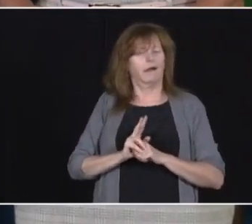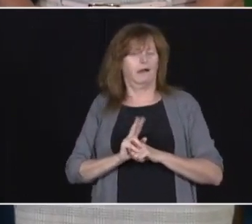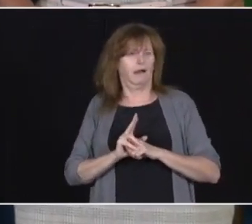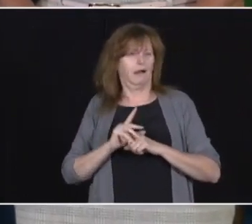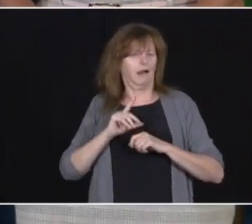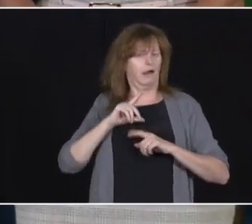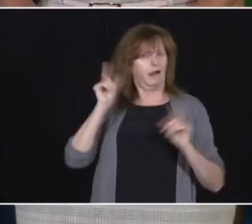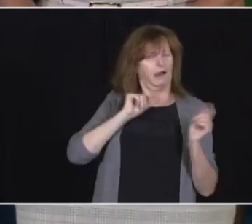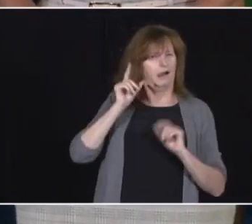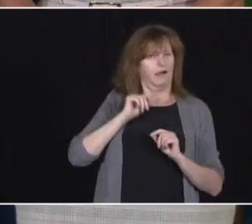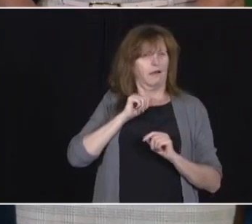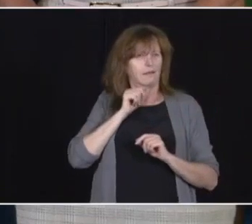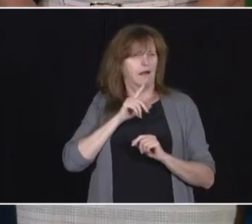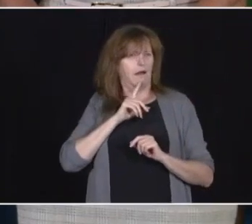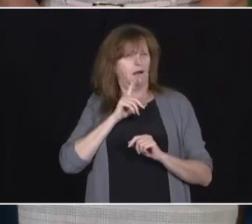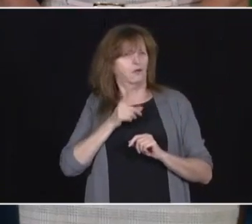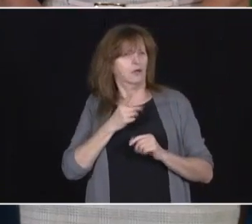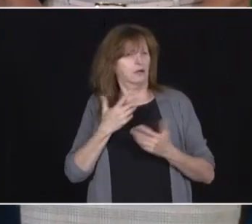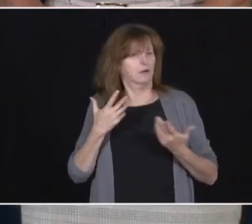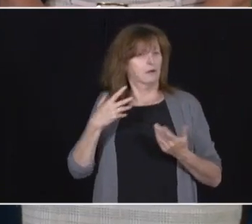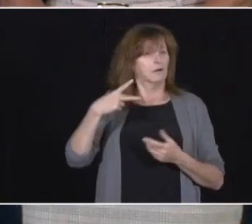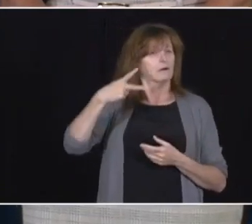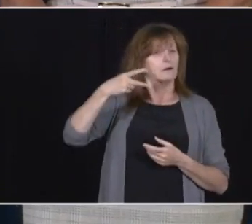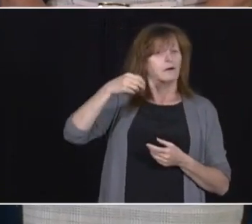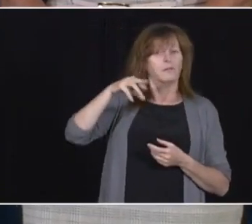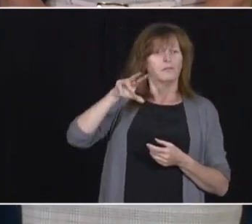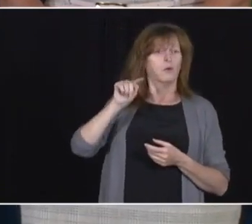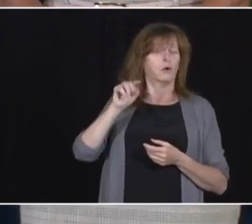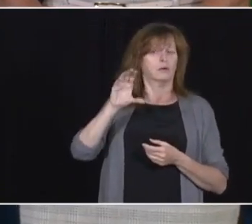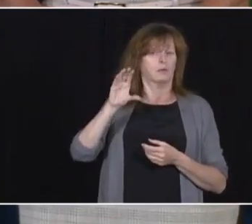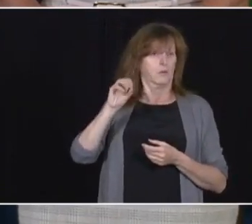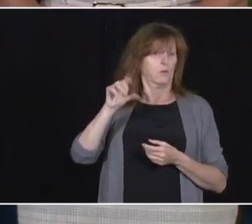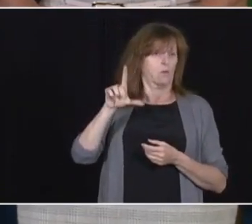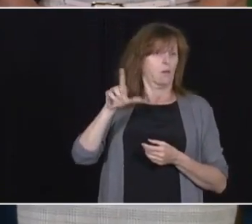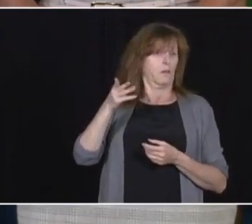A counsellor from Port Coburn is saying that employers in her area are calling it a planned